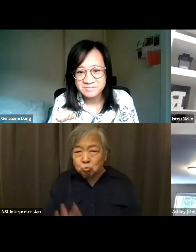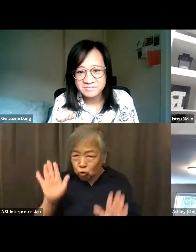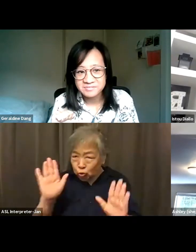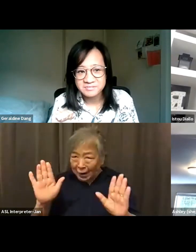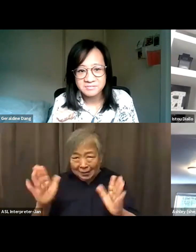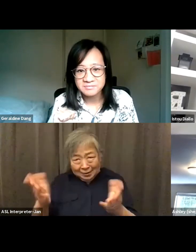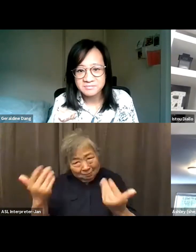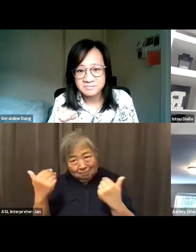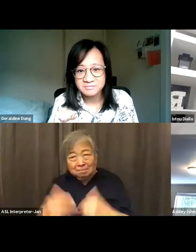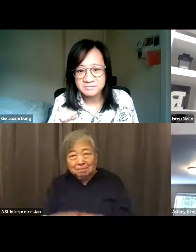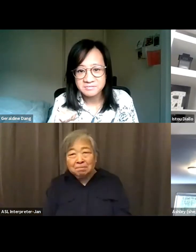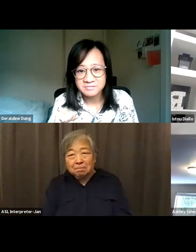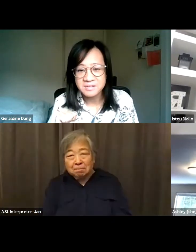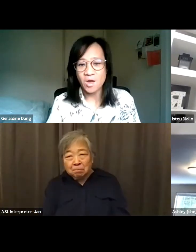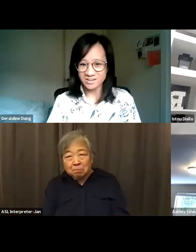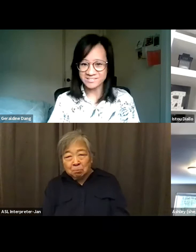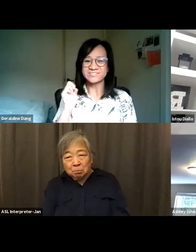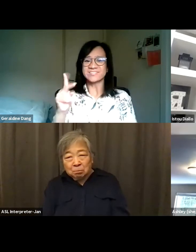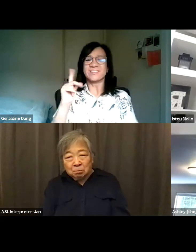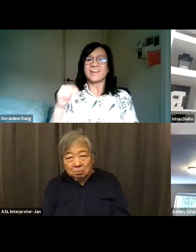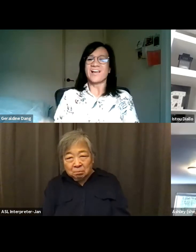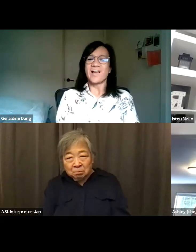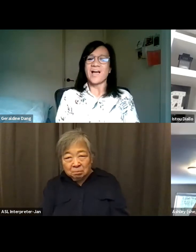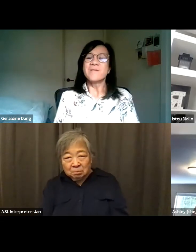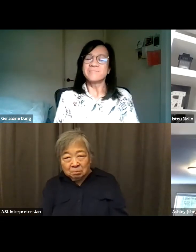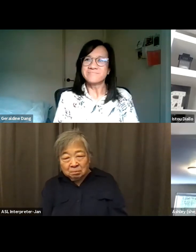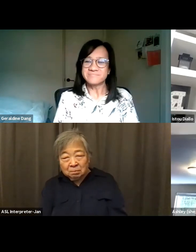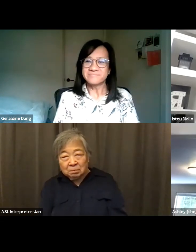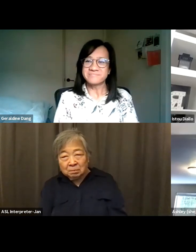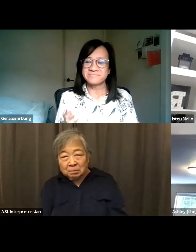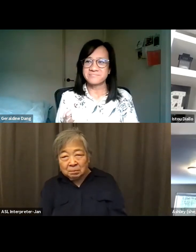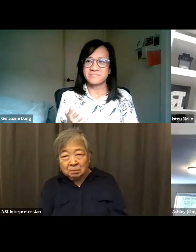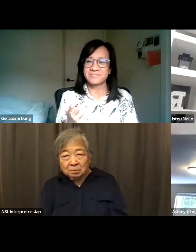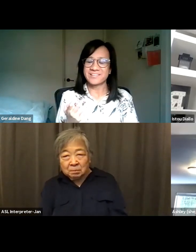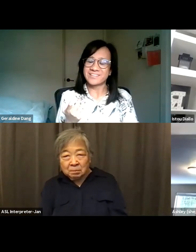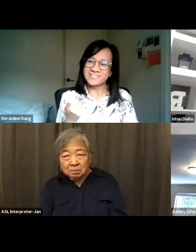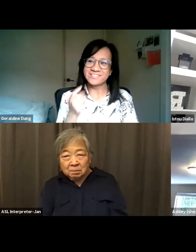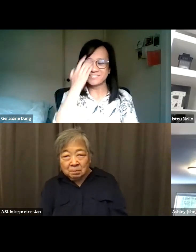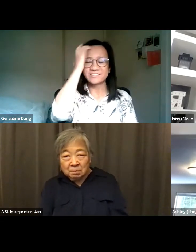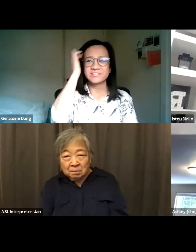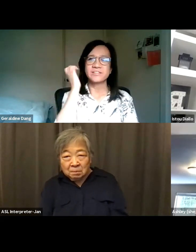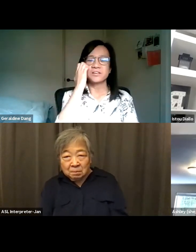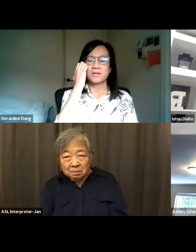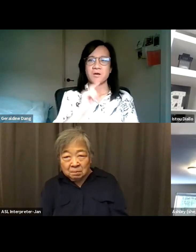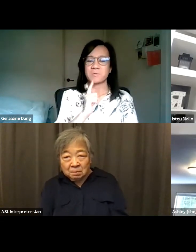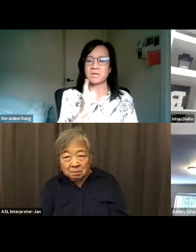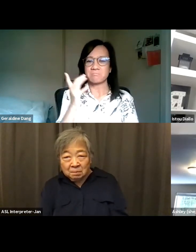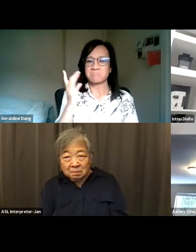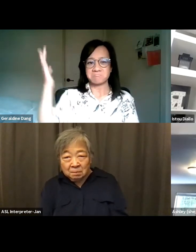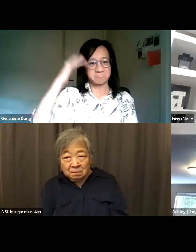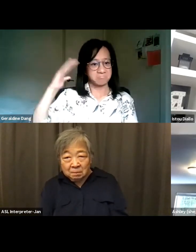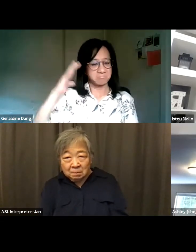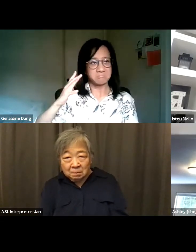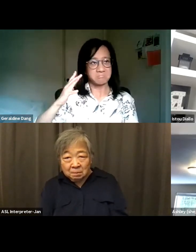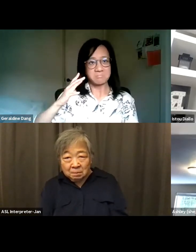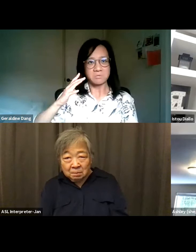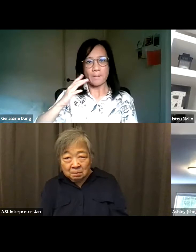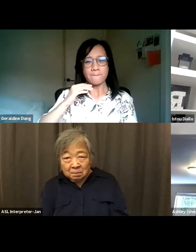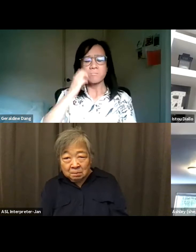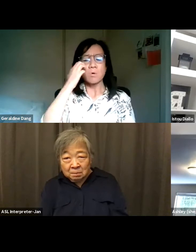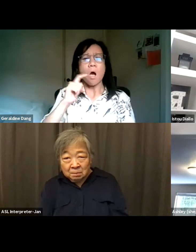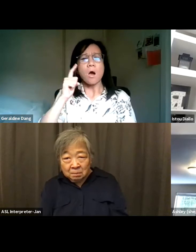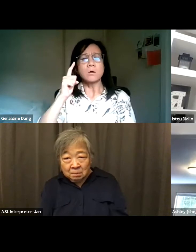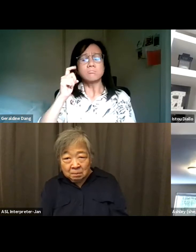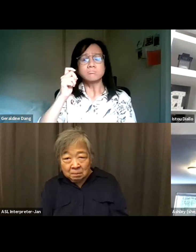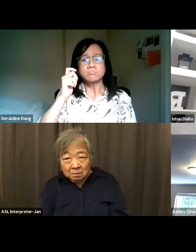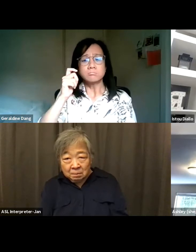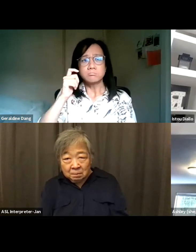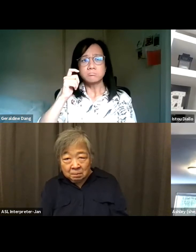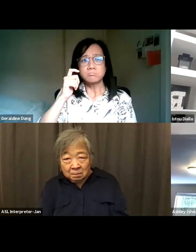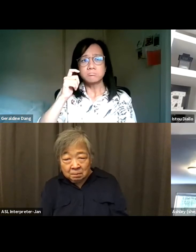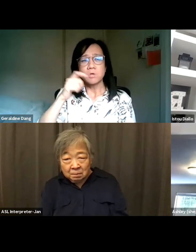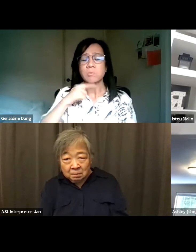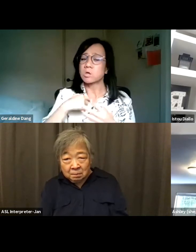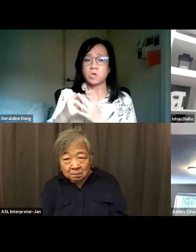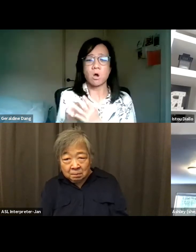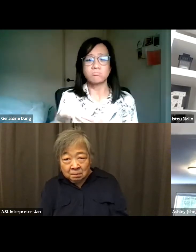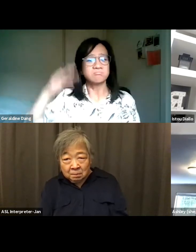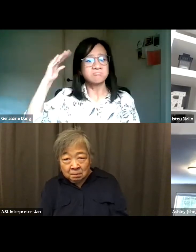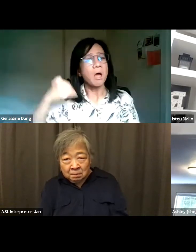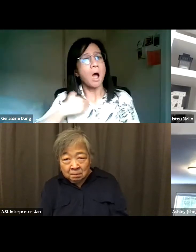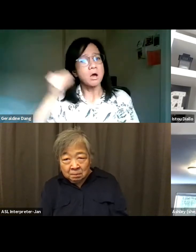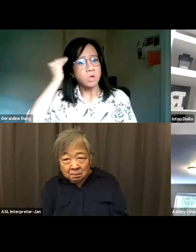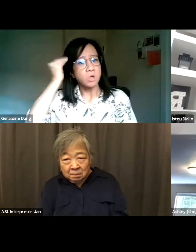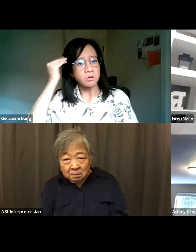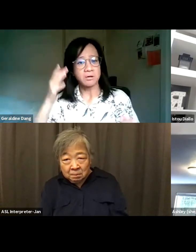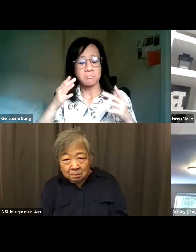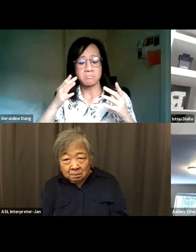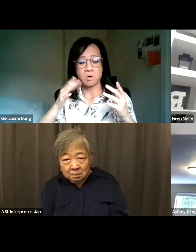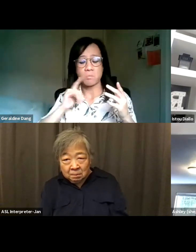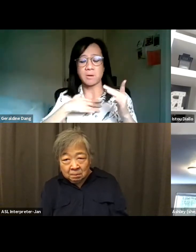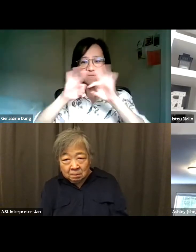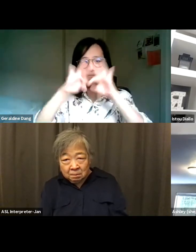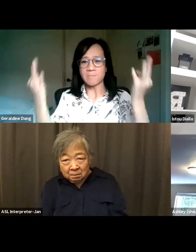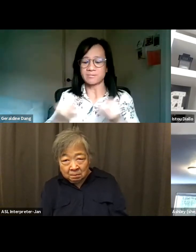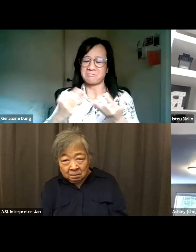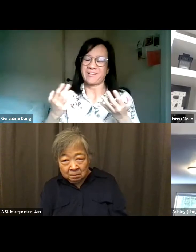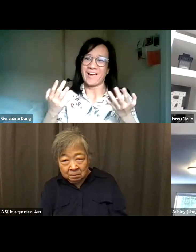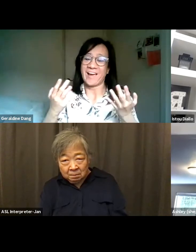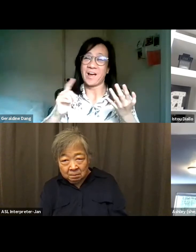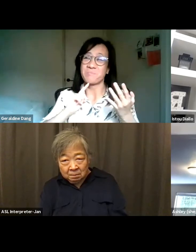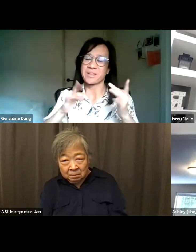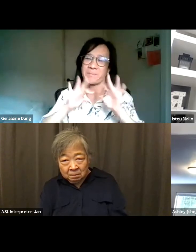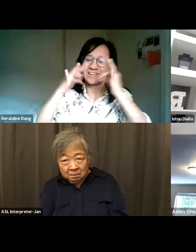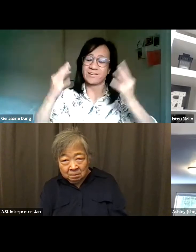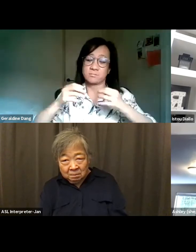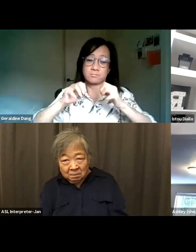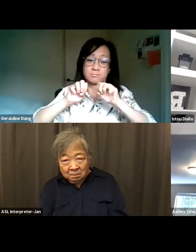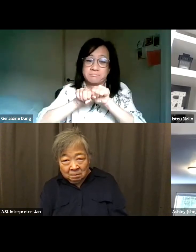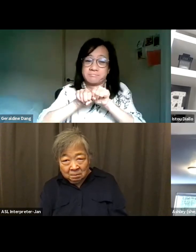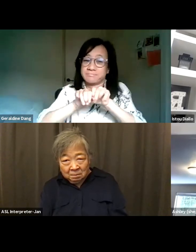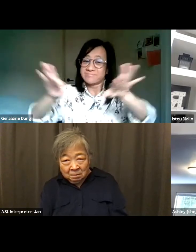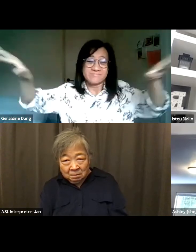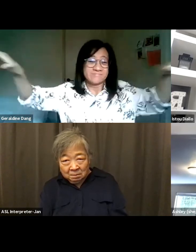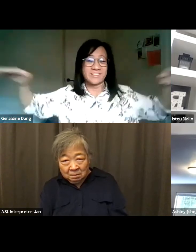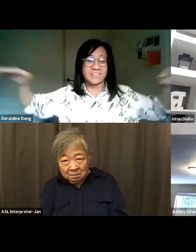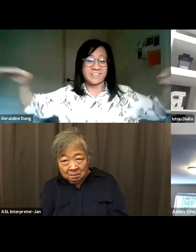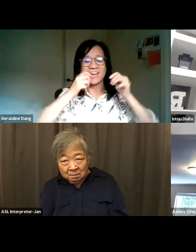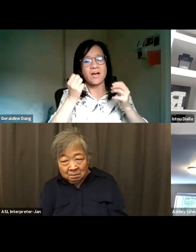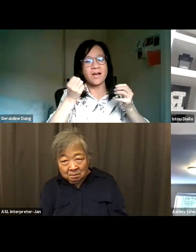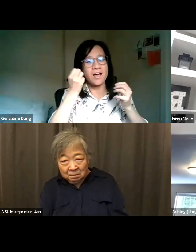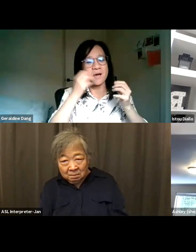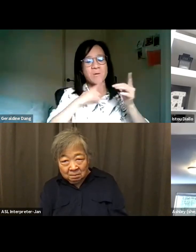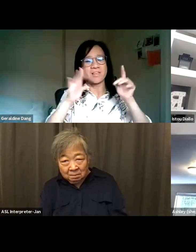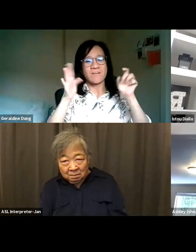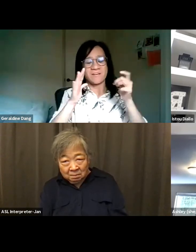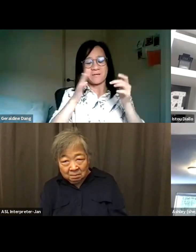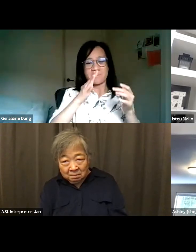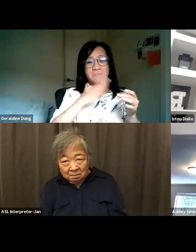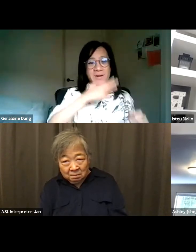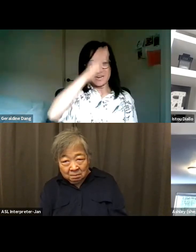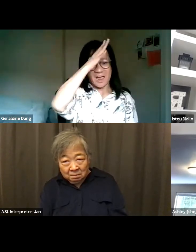Great, when I was growing up, my family I knew my family was spread